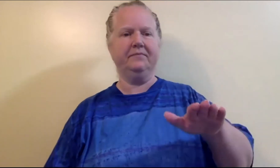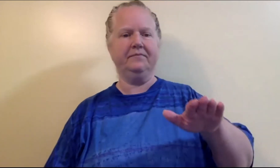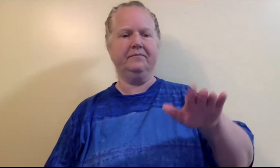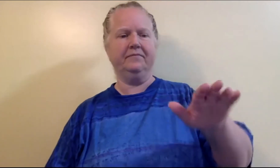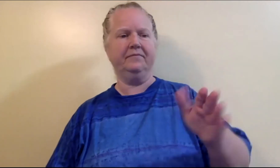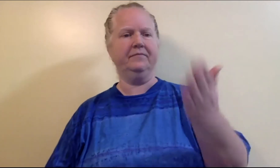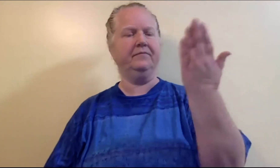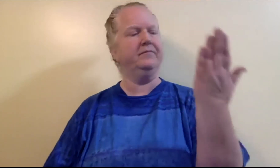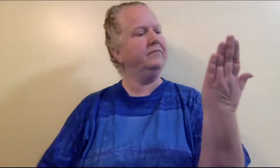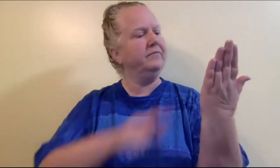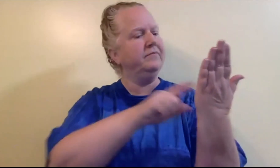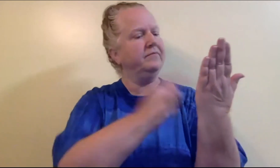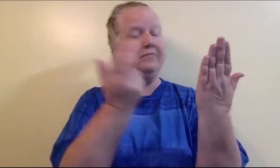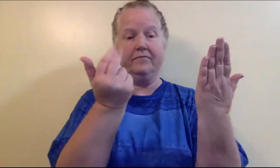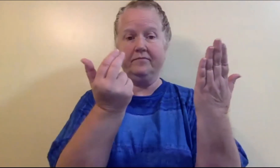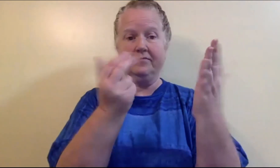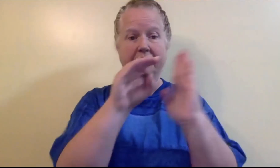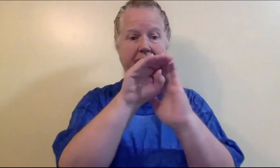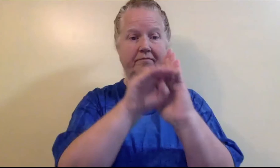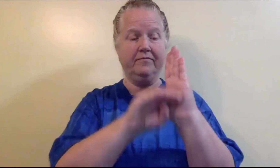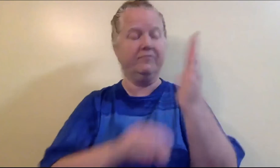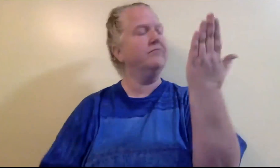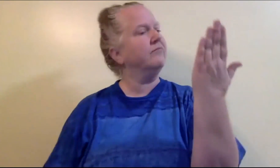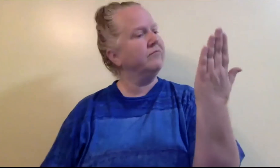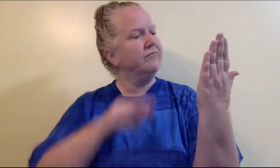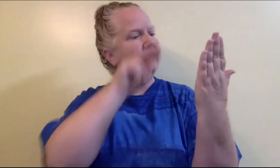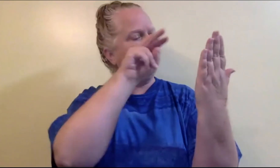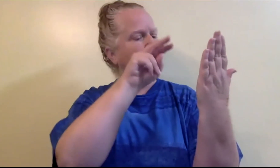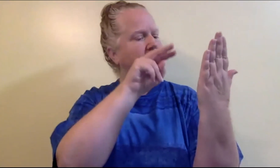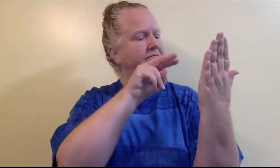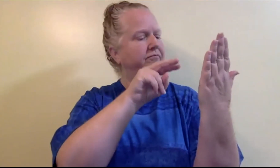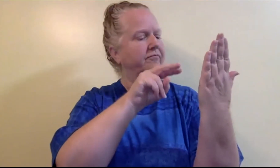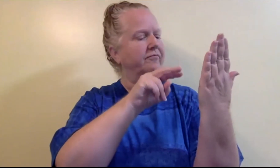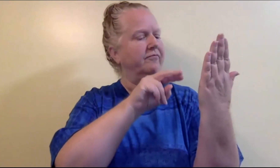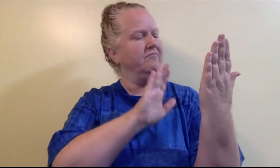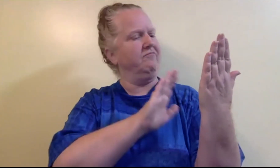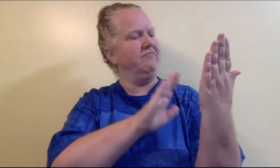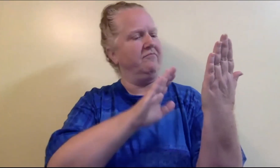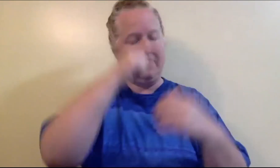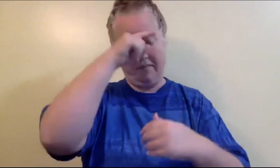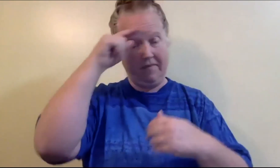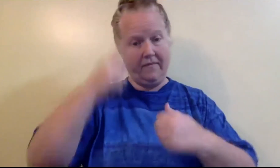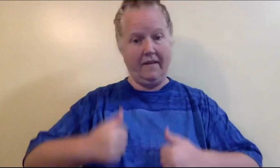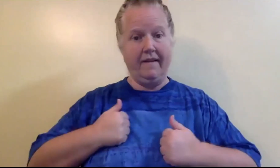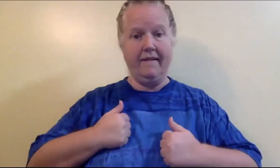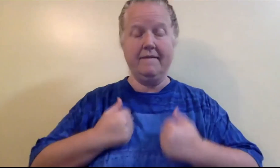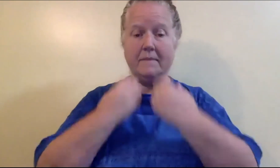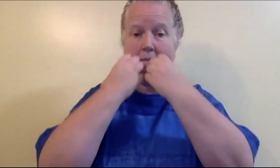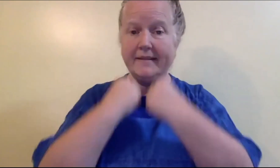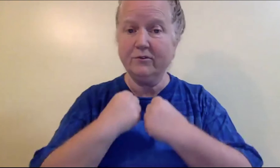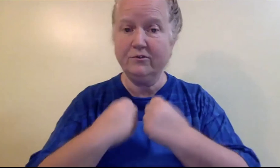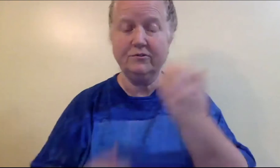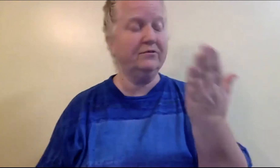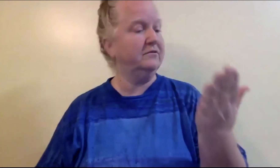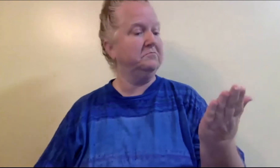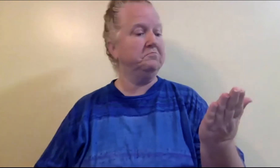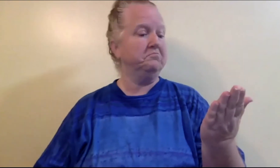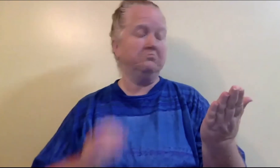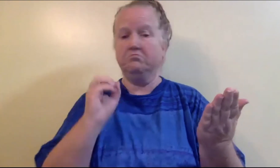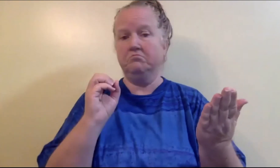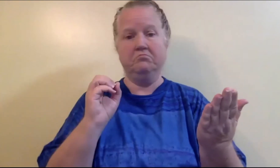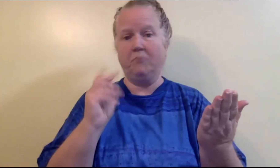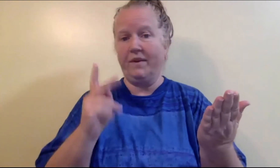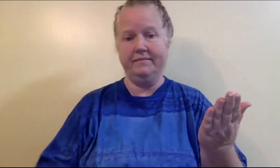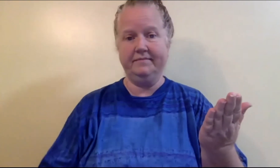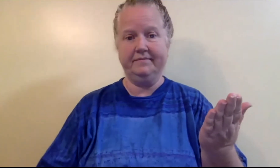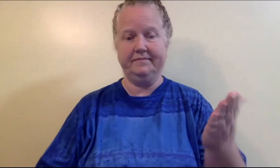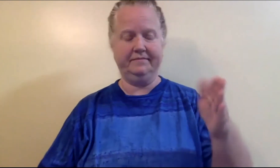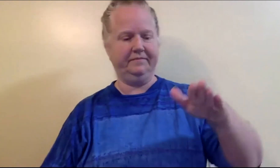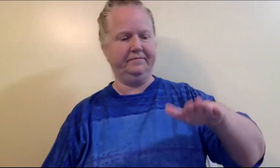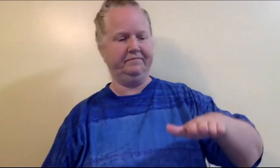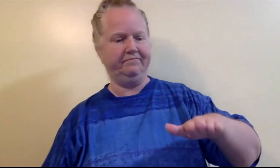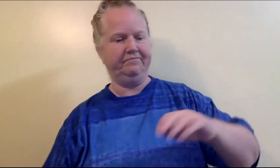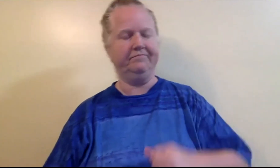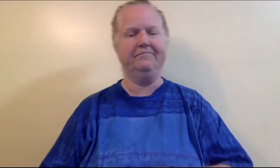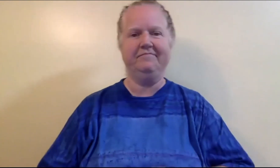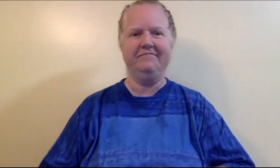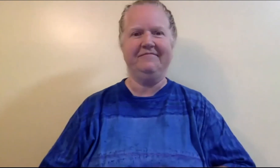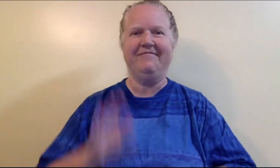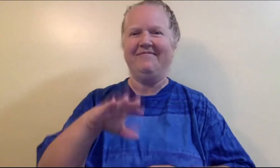I looked at a list of 13 things. I noticed one of them said, "Black Lives Matter." I thought, "Hmm, okay."